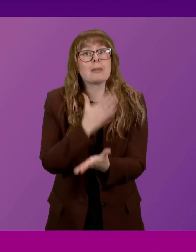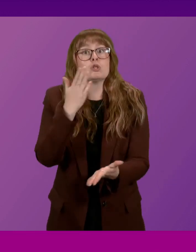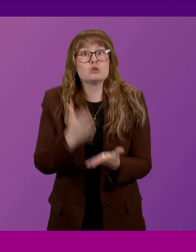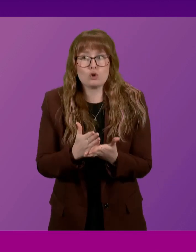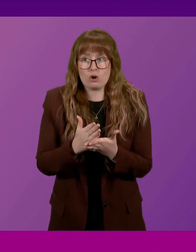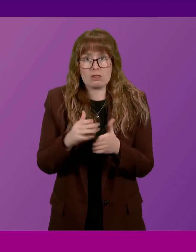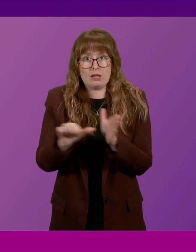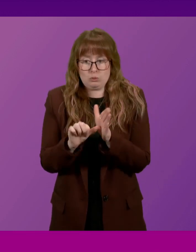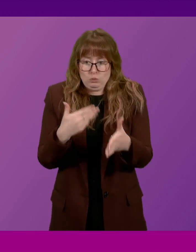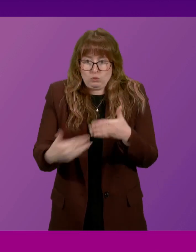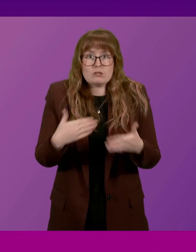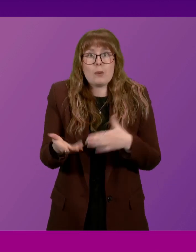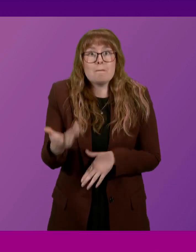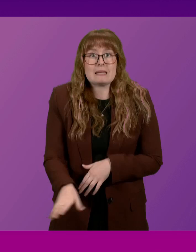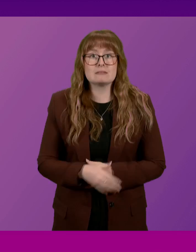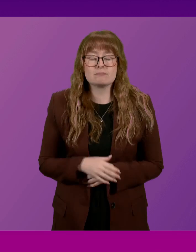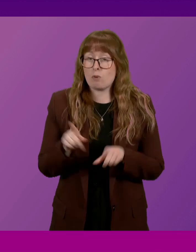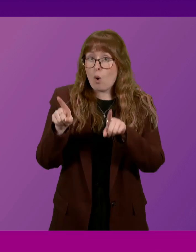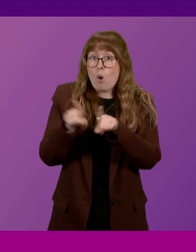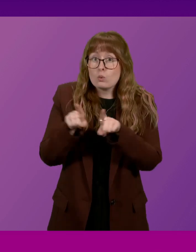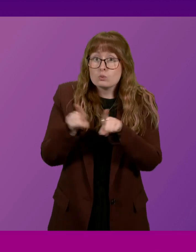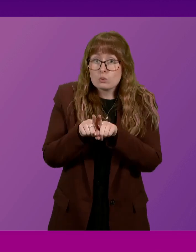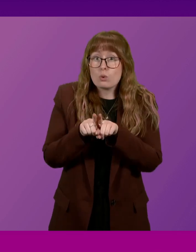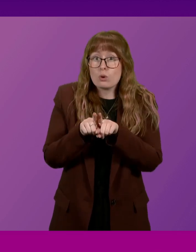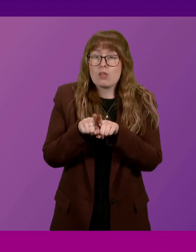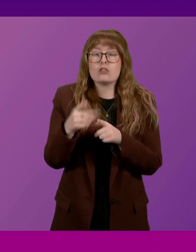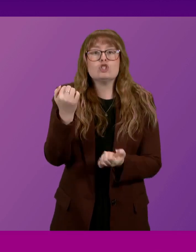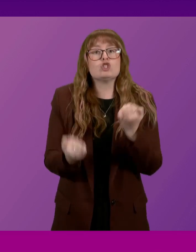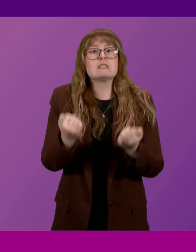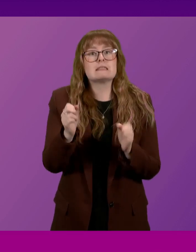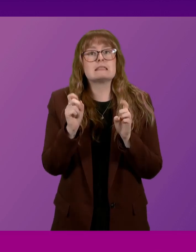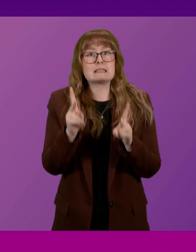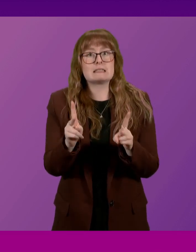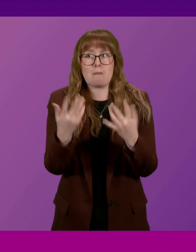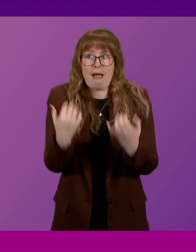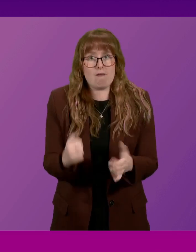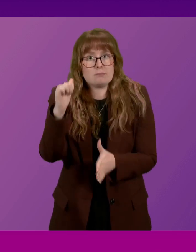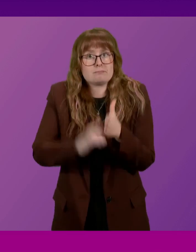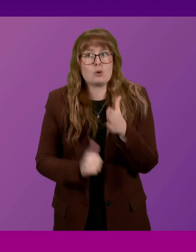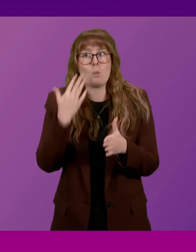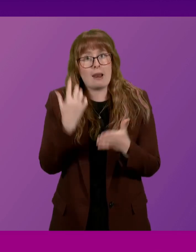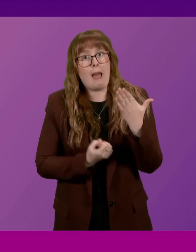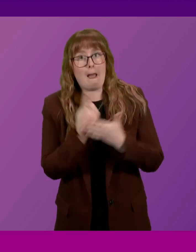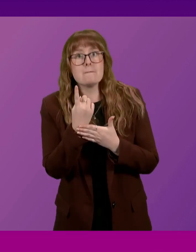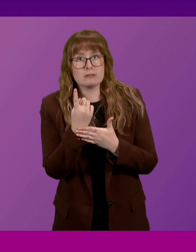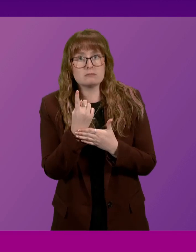addressed, but there is also firmness in the justice system when incidents take place. It